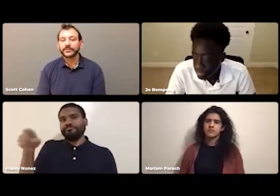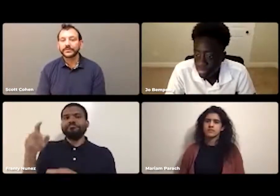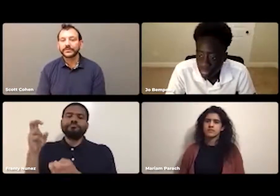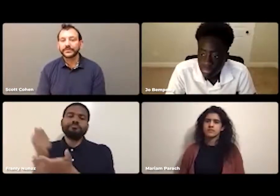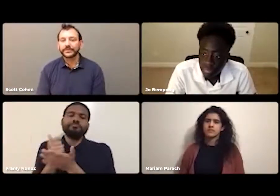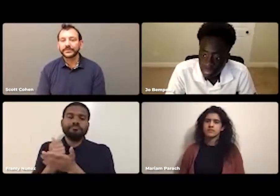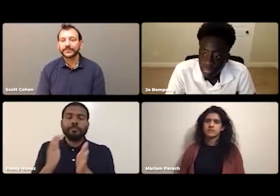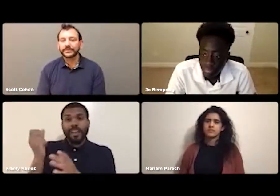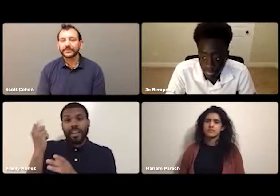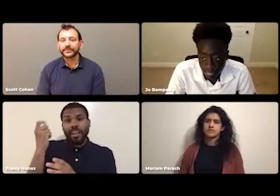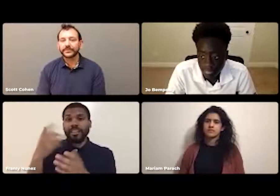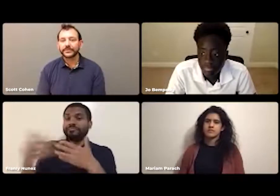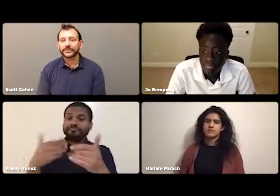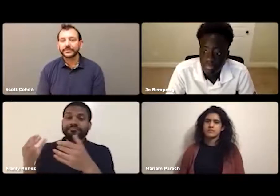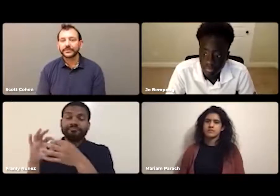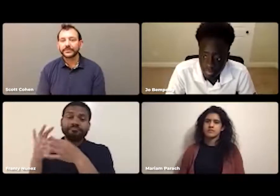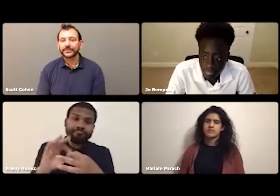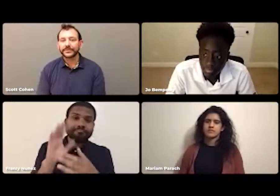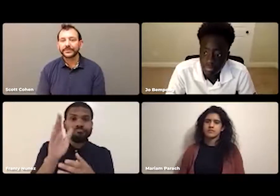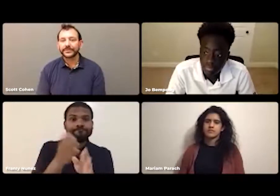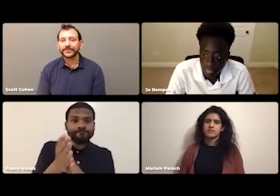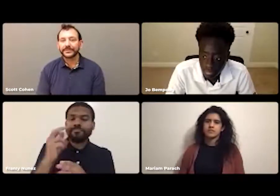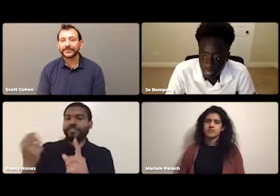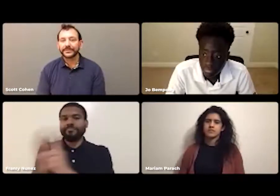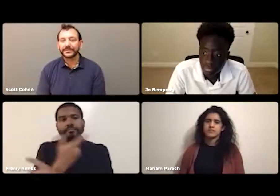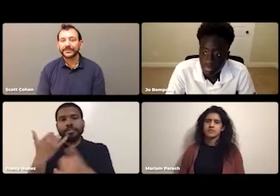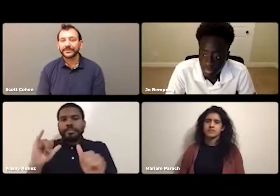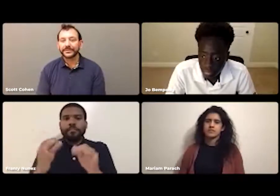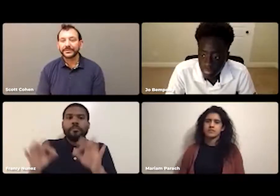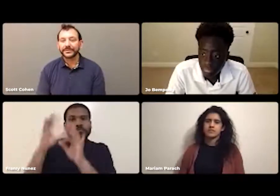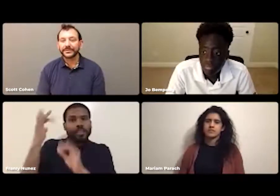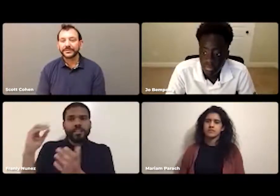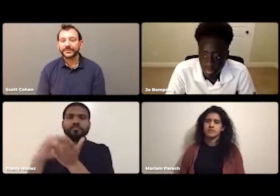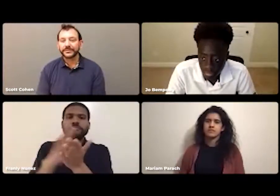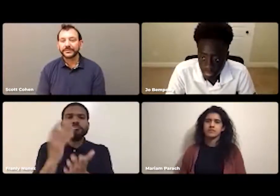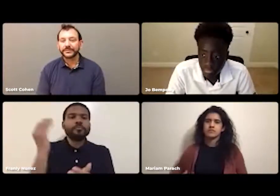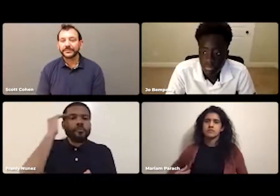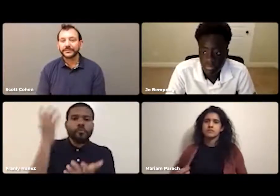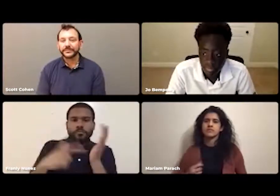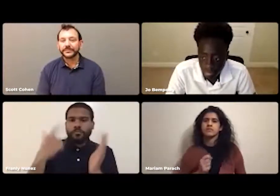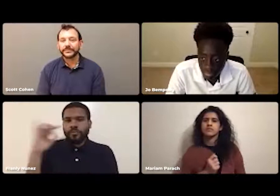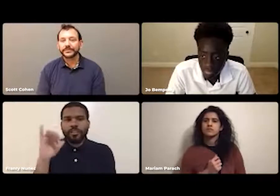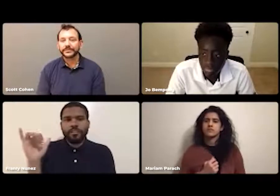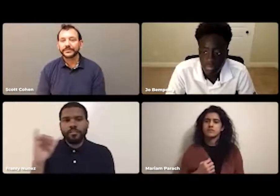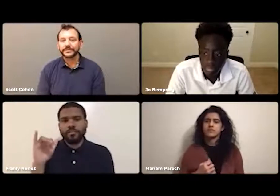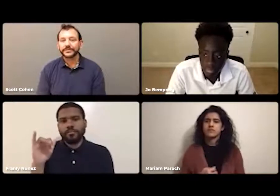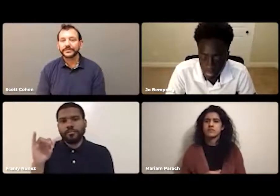Be an intern. Sometimes you can get an internship in a different field.